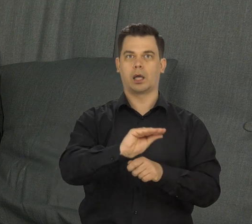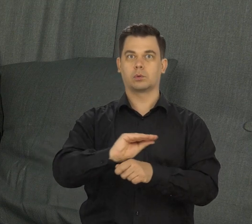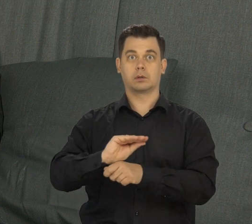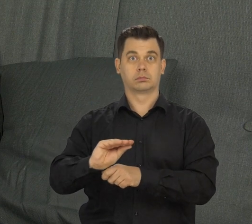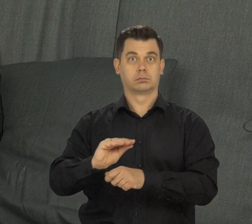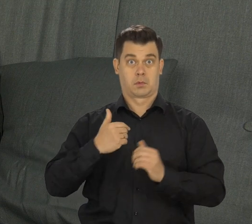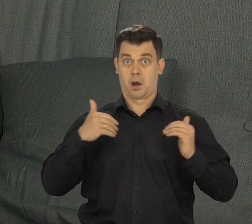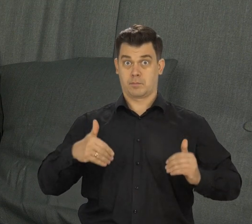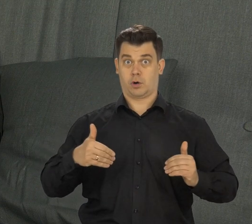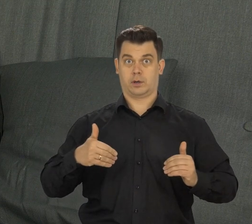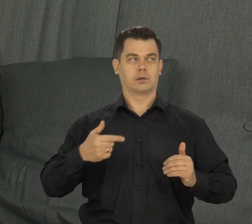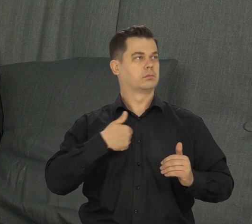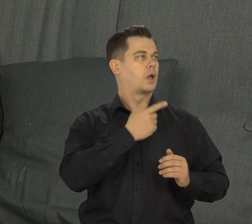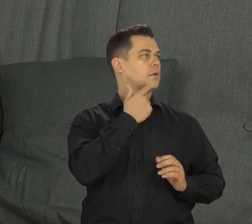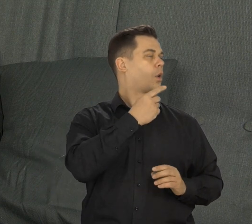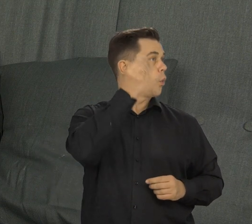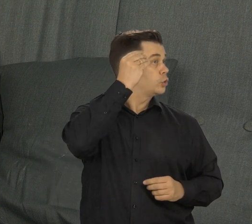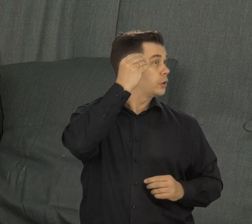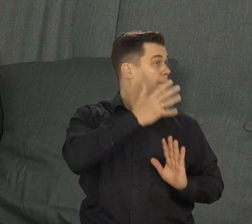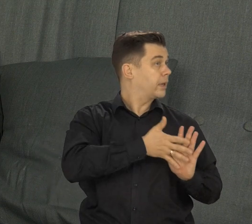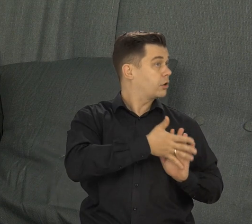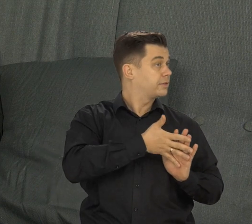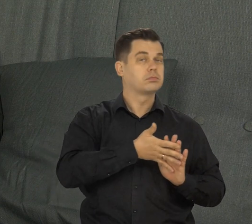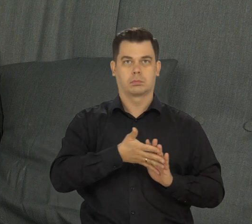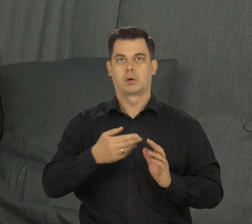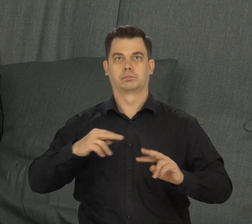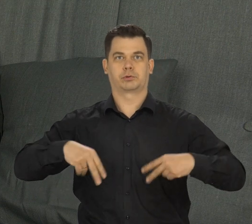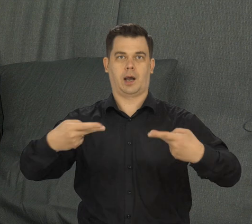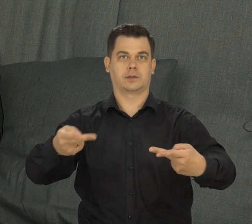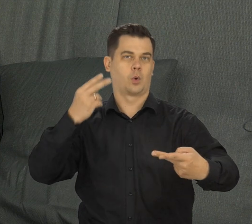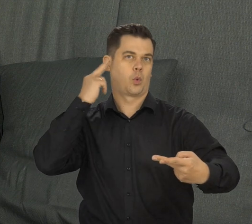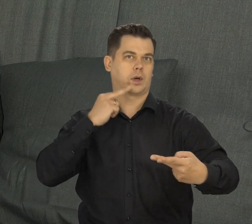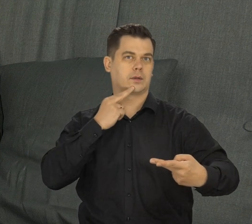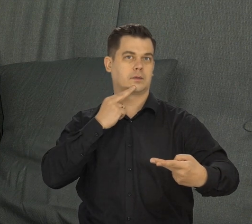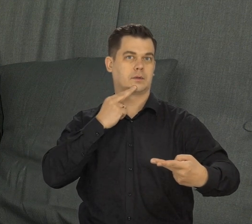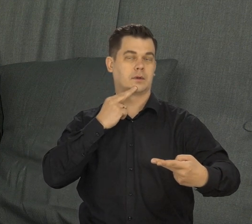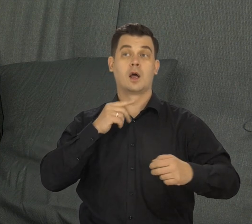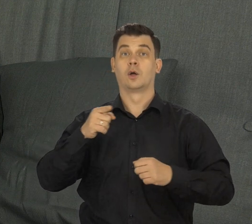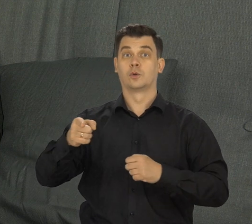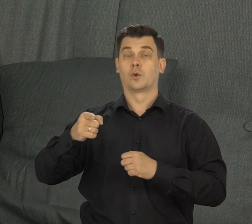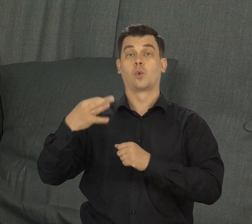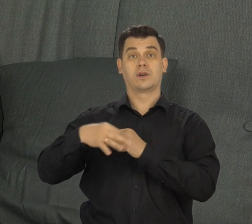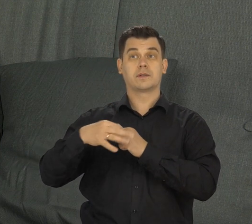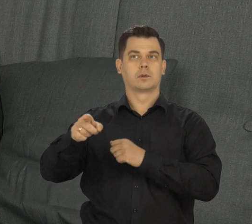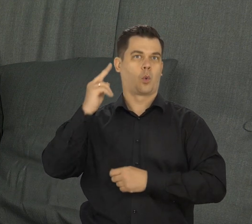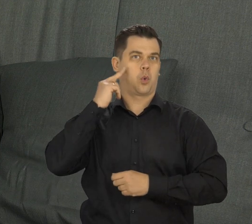I will also be able to receive deaf or hard of hearing clients. At the University of Warsaw, sign language Sign language is taught by deaf lecturers.